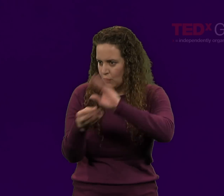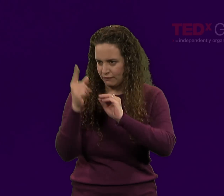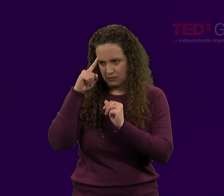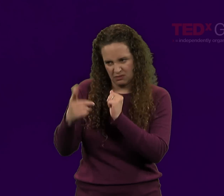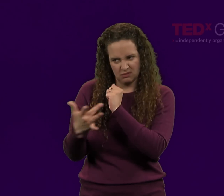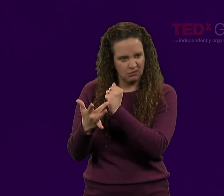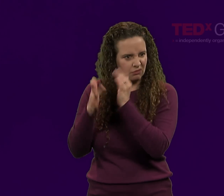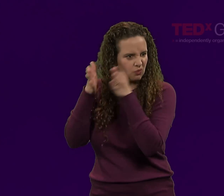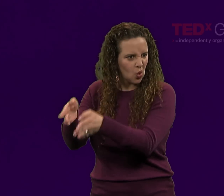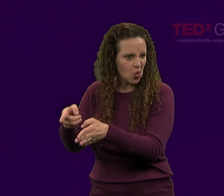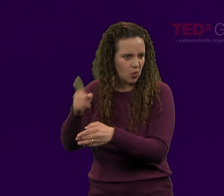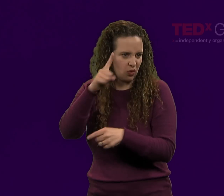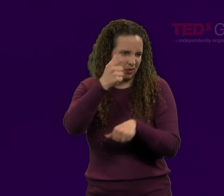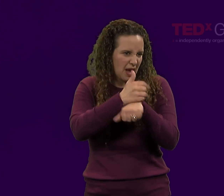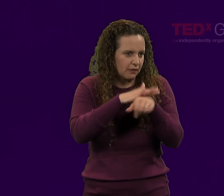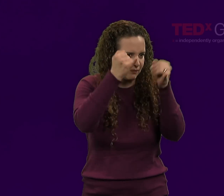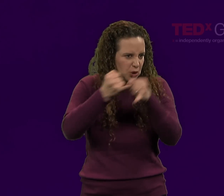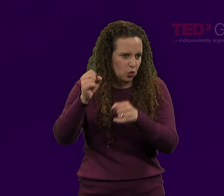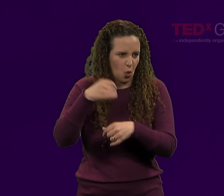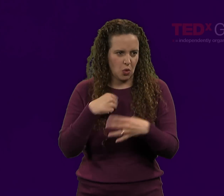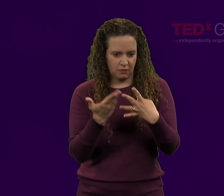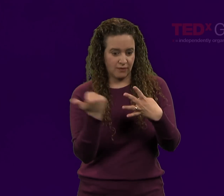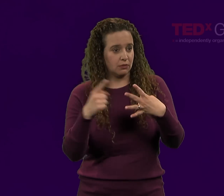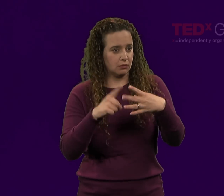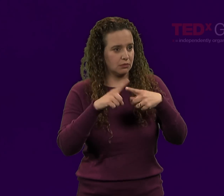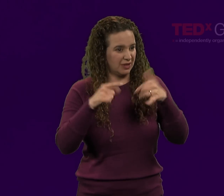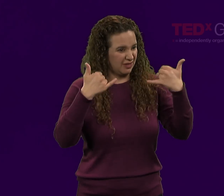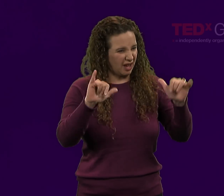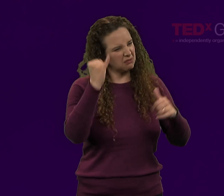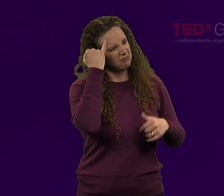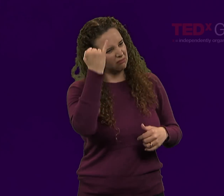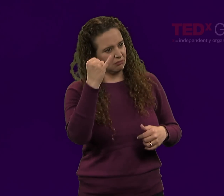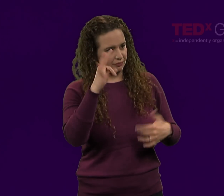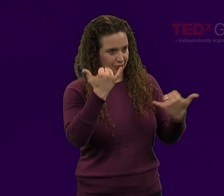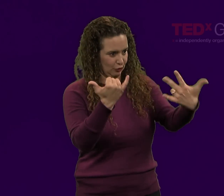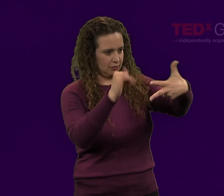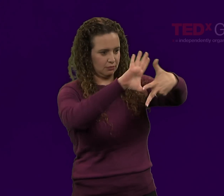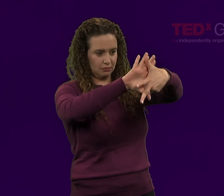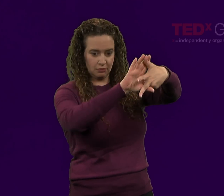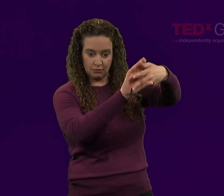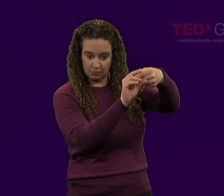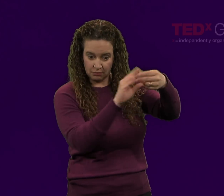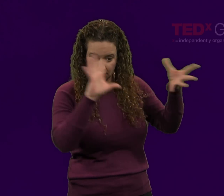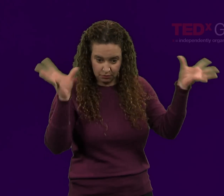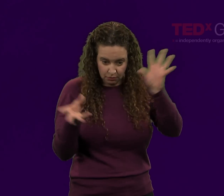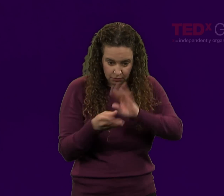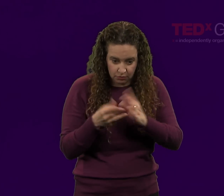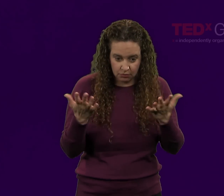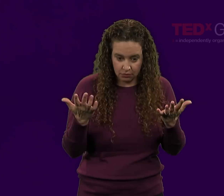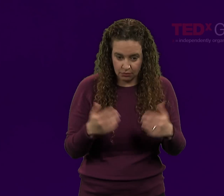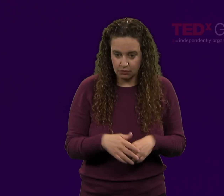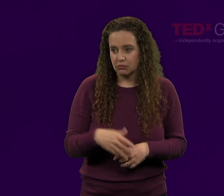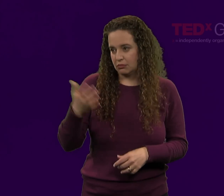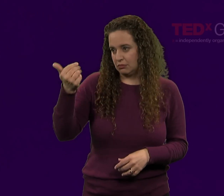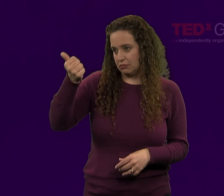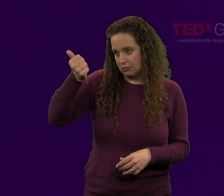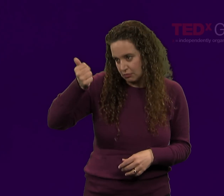because again, we don't have the exact figures based on how much money is spent for cochlear implants. If we look at just the three remaining sections,